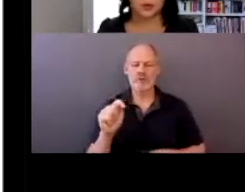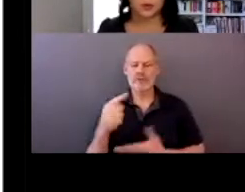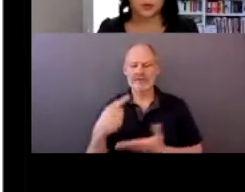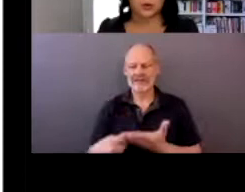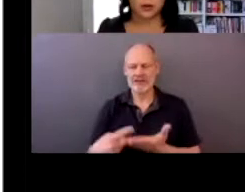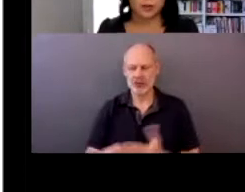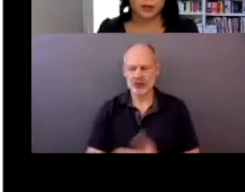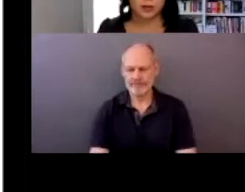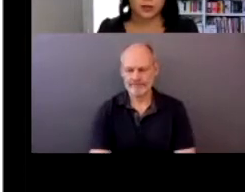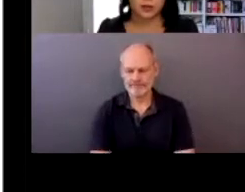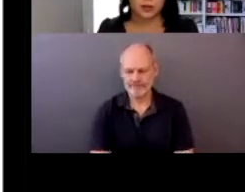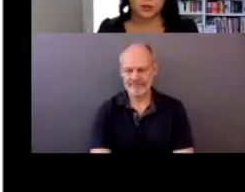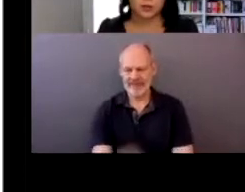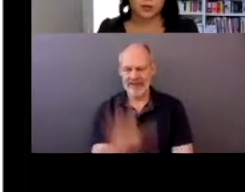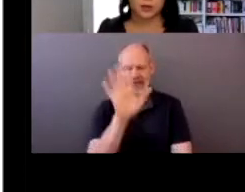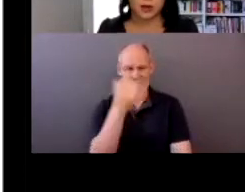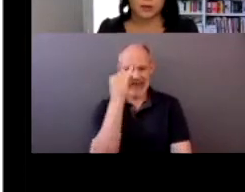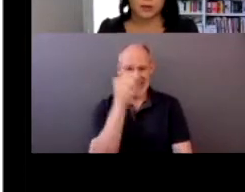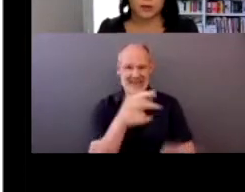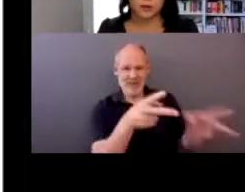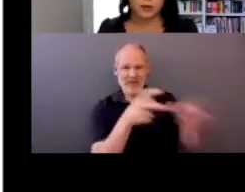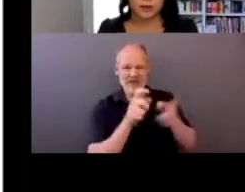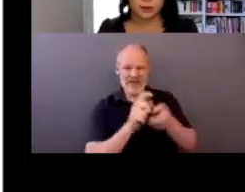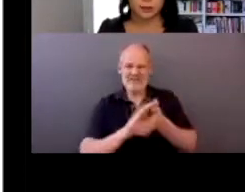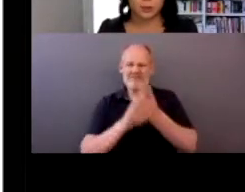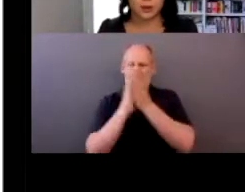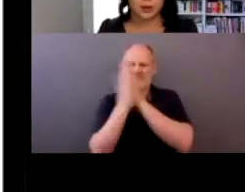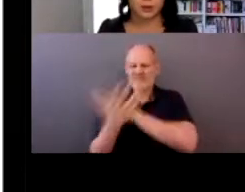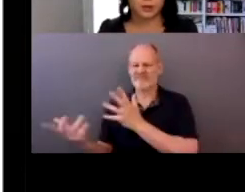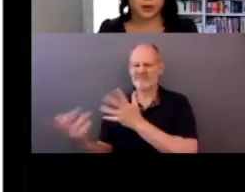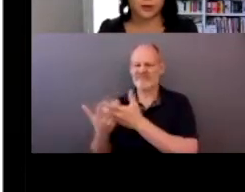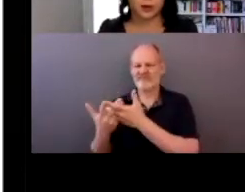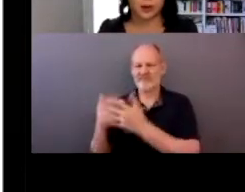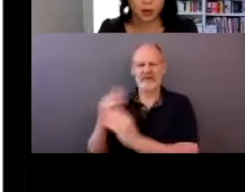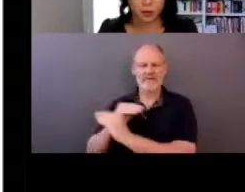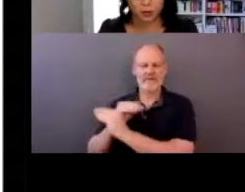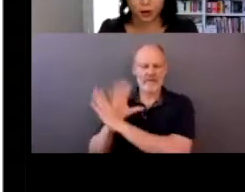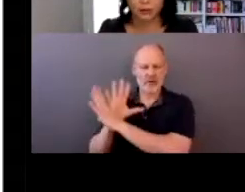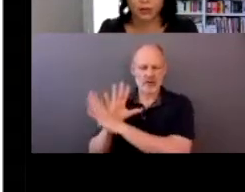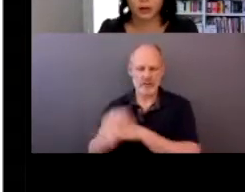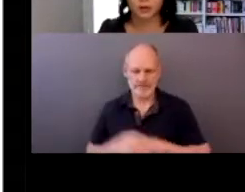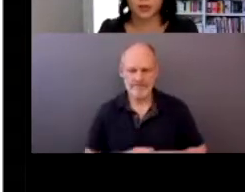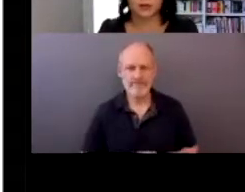one thing I'll mention is we have a really robust set of creative ageing programs designed for